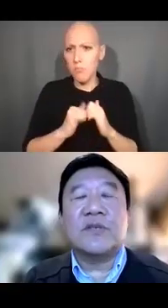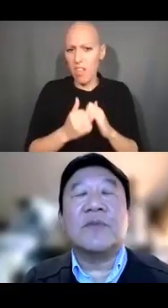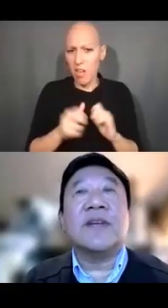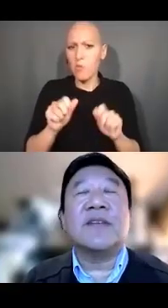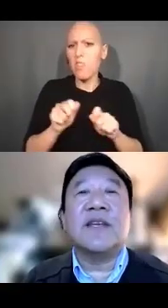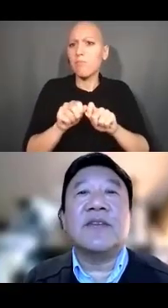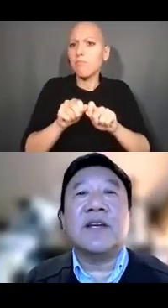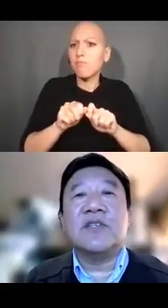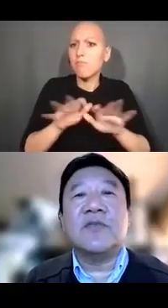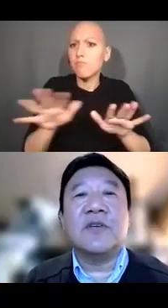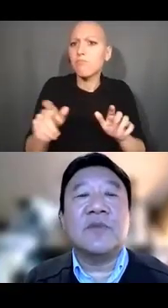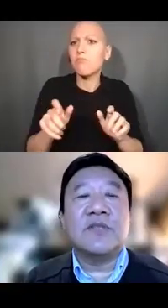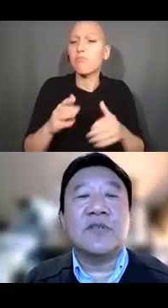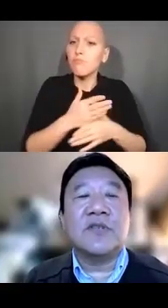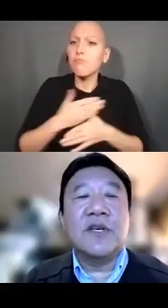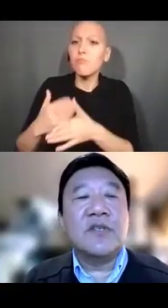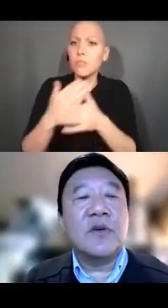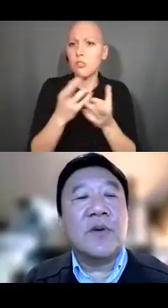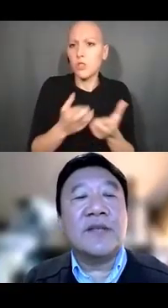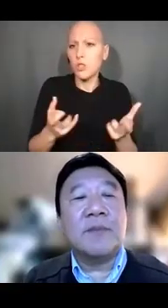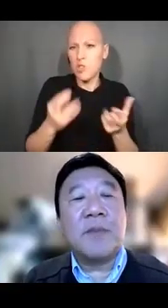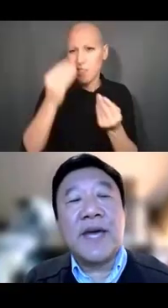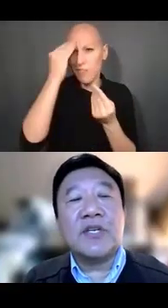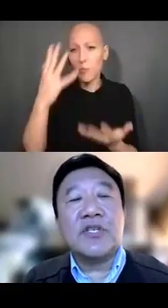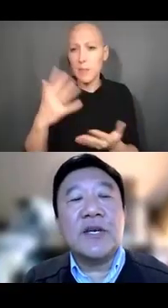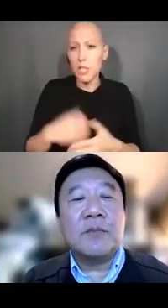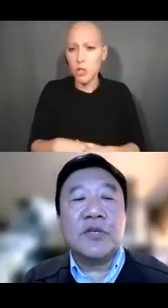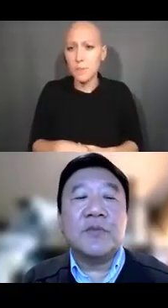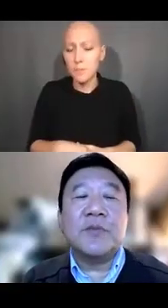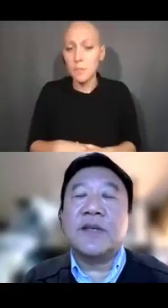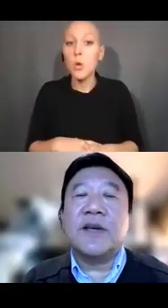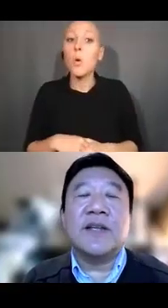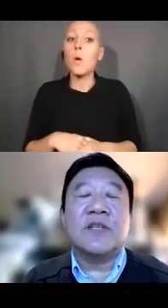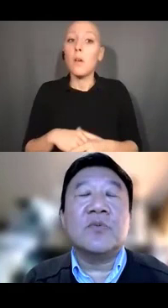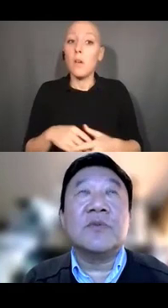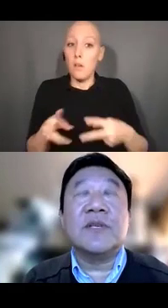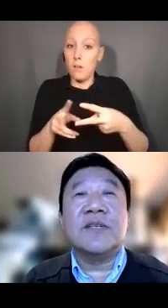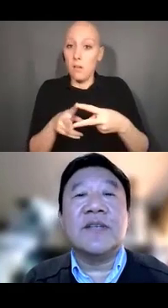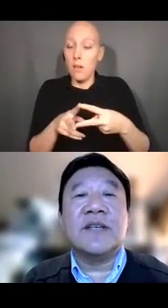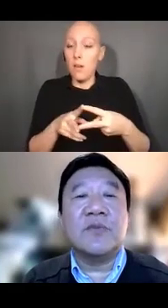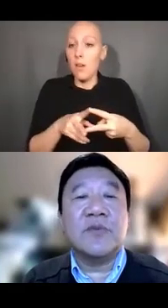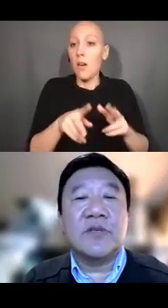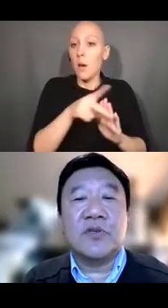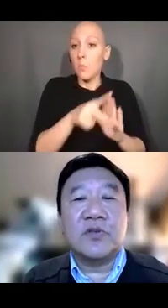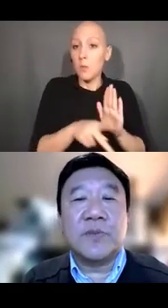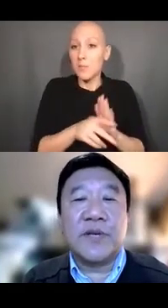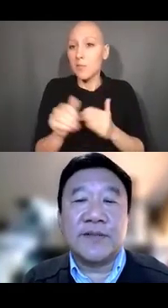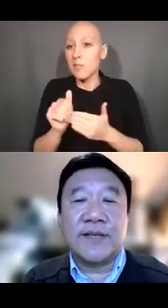arising out of NIH-funded research. So as a package, principles and guidelines were released as a Research Tools Policy.